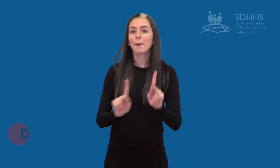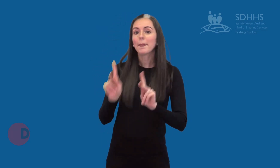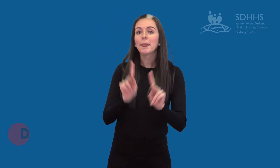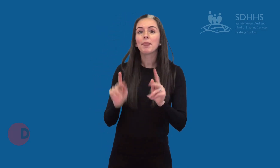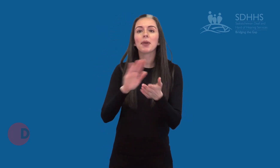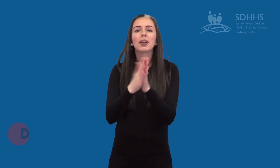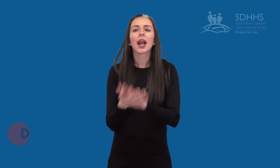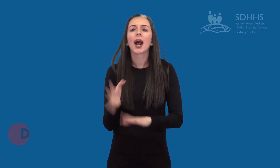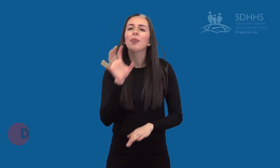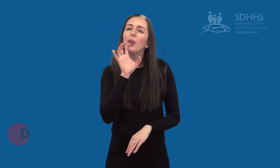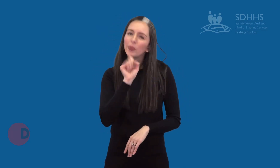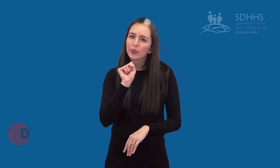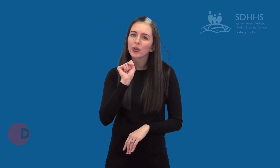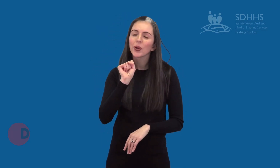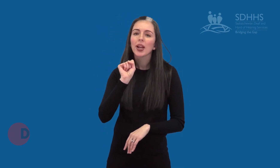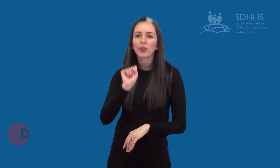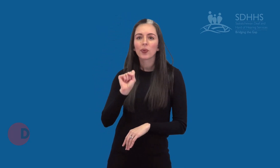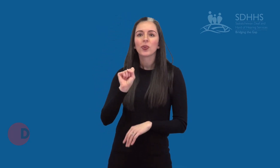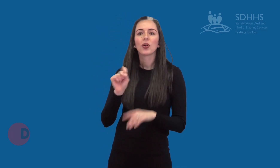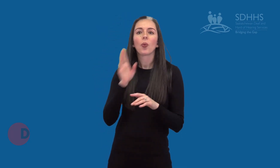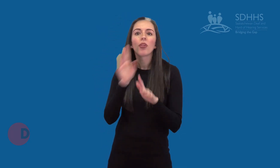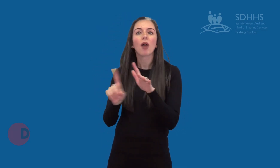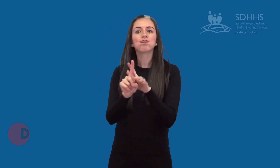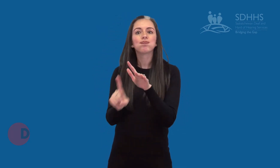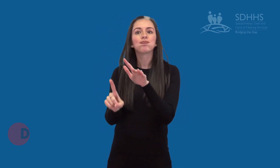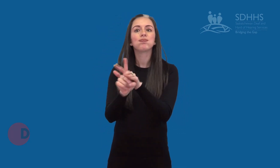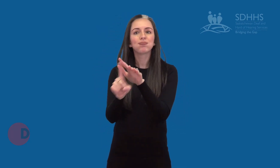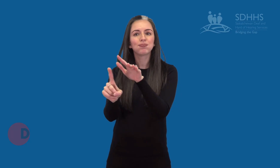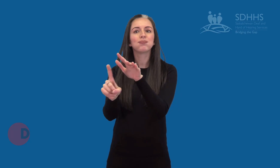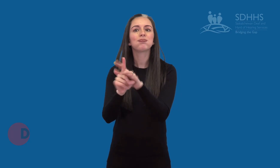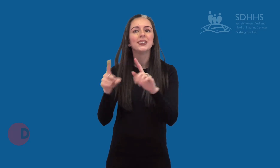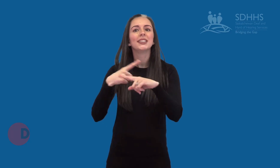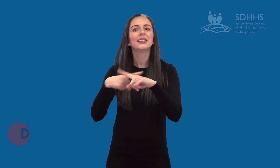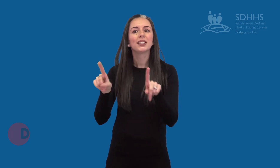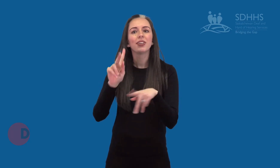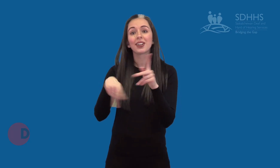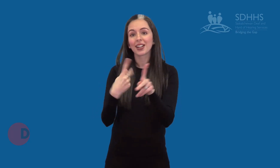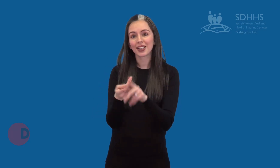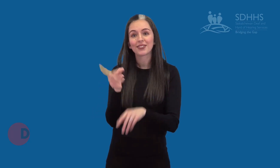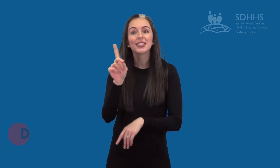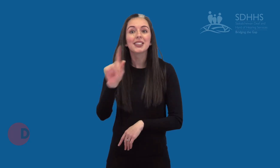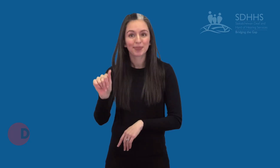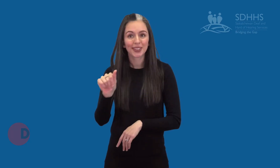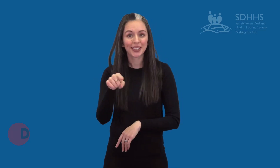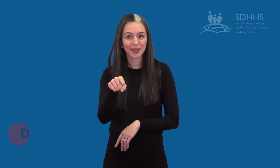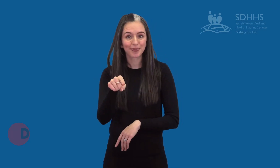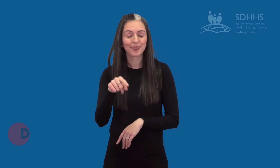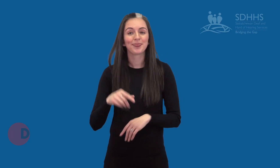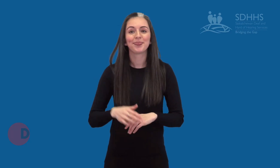expected to have different kinds of disabilities.